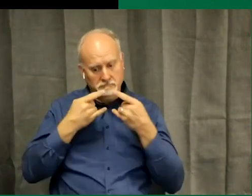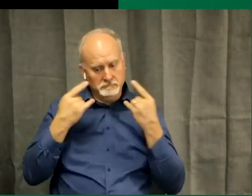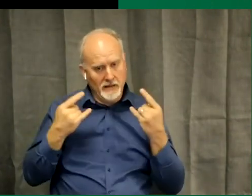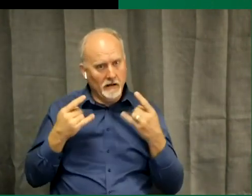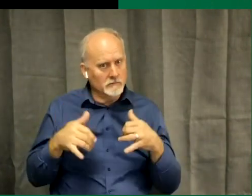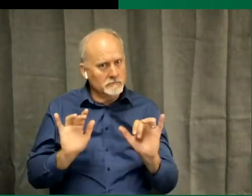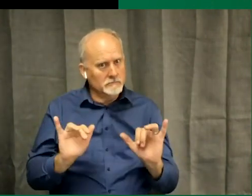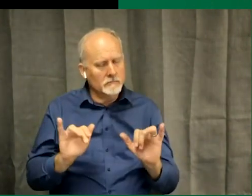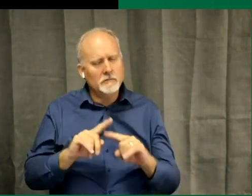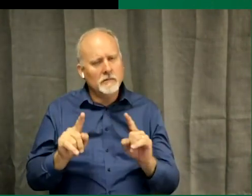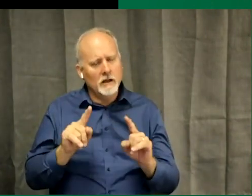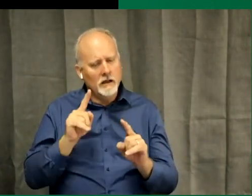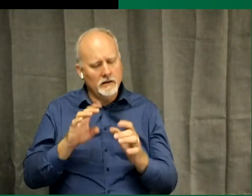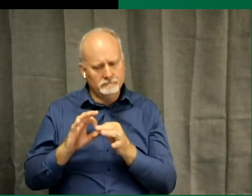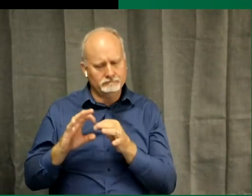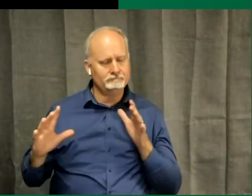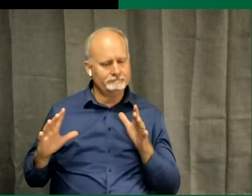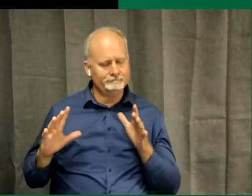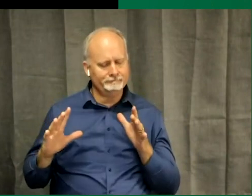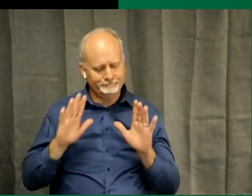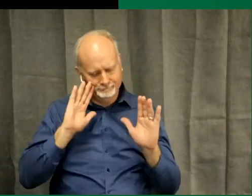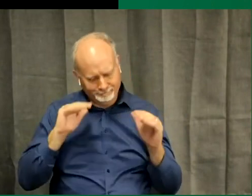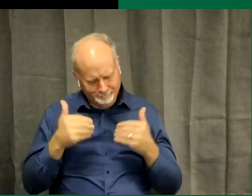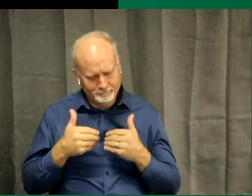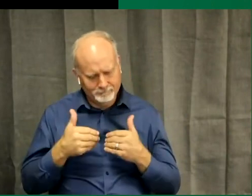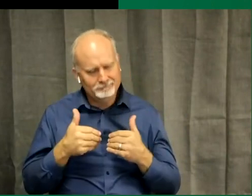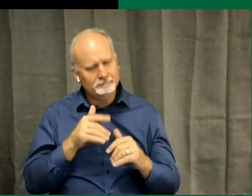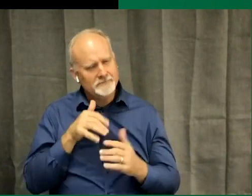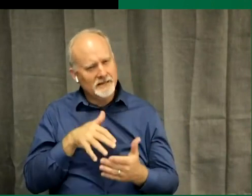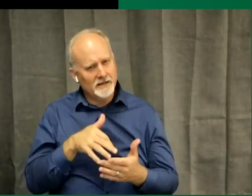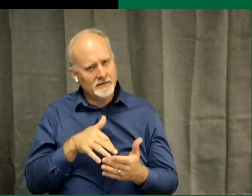disconnect from what's going on and have a peaceful place to study you can also